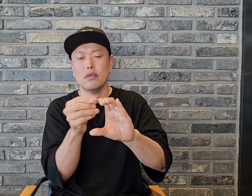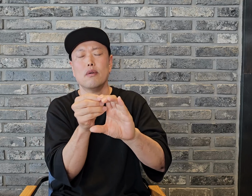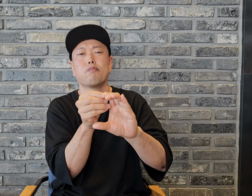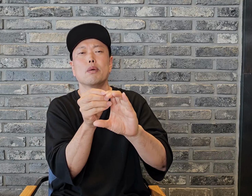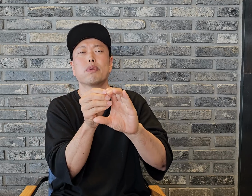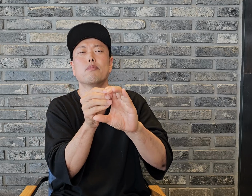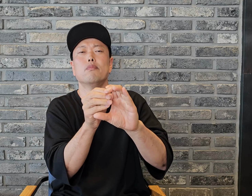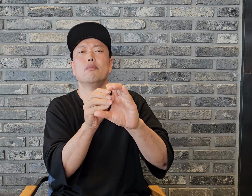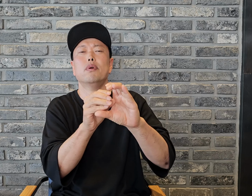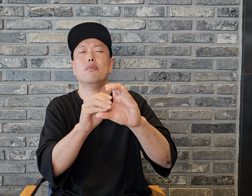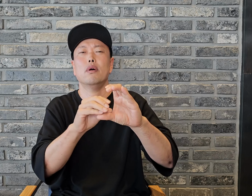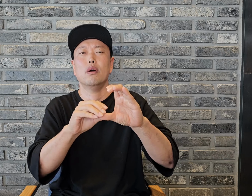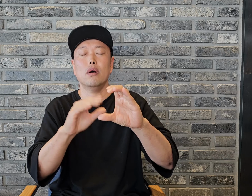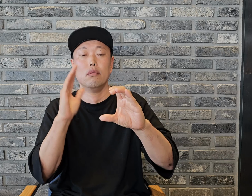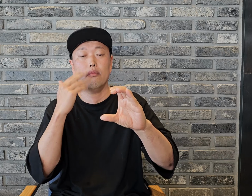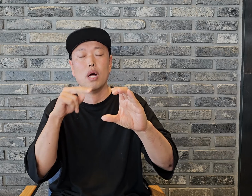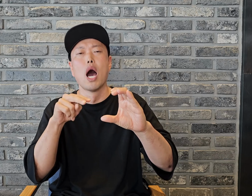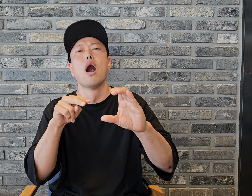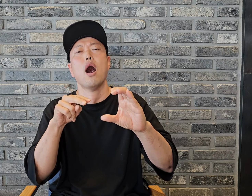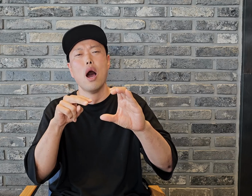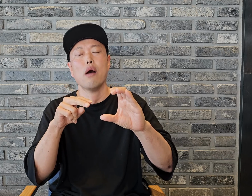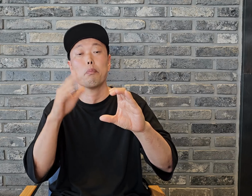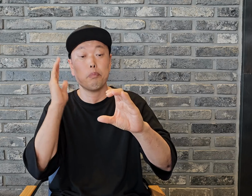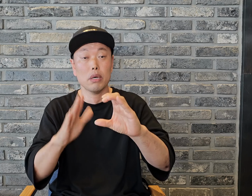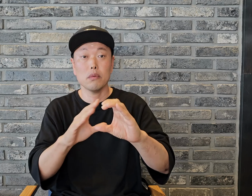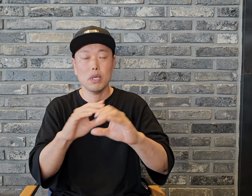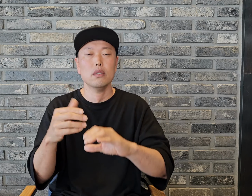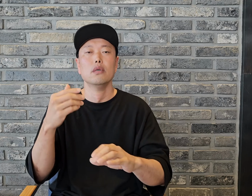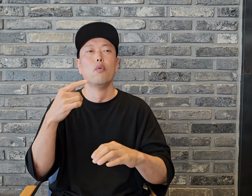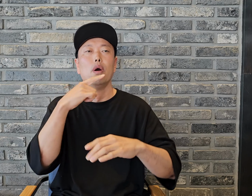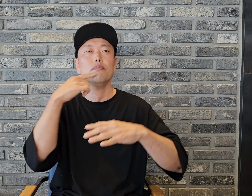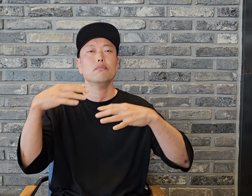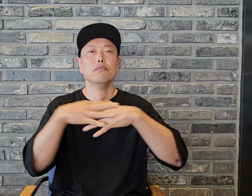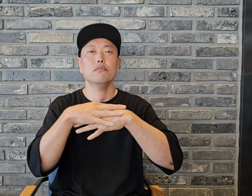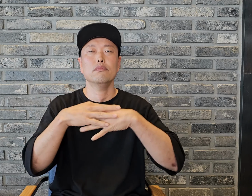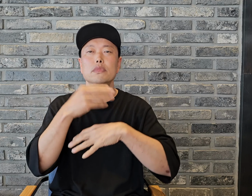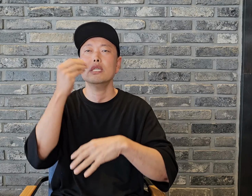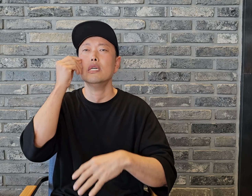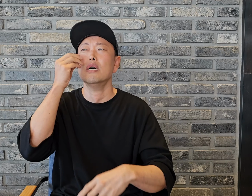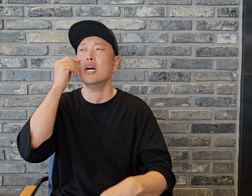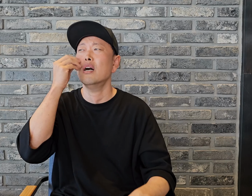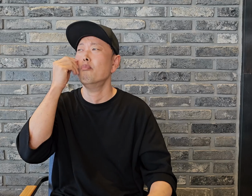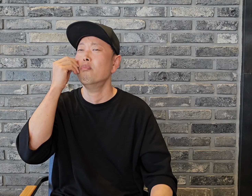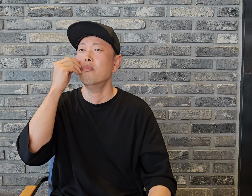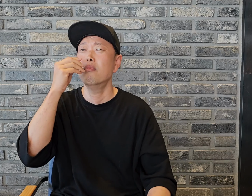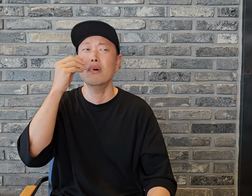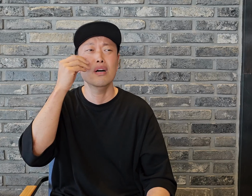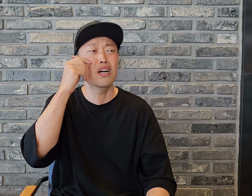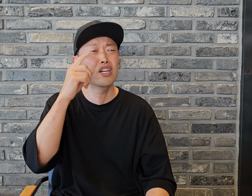You can understand things like this through this expression. Would it be enough to express it by adding the word 'oil for blood vessels'?